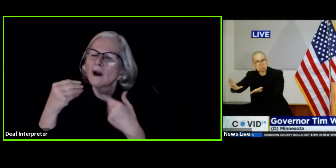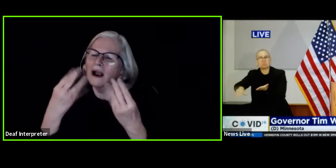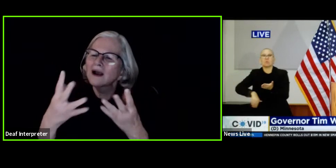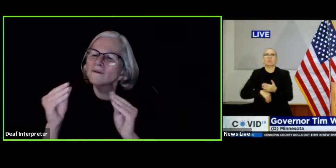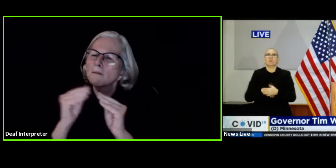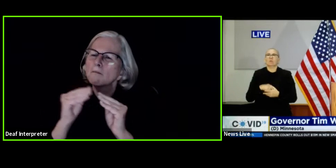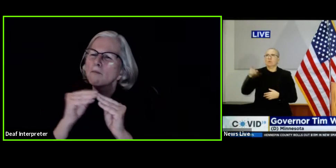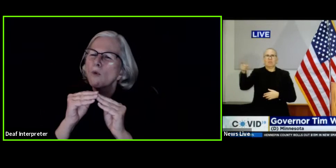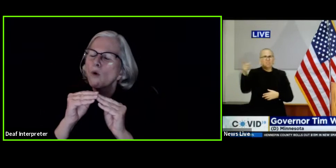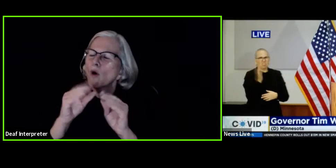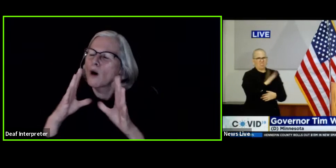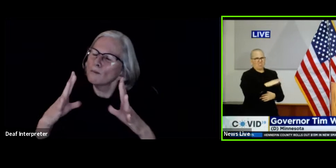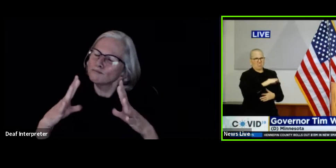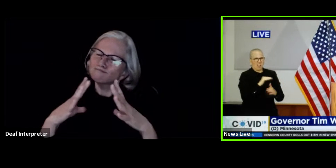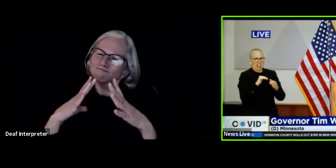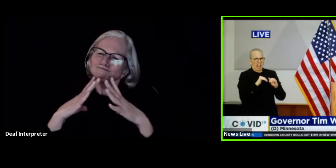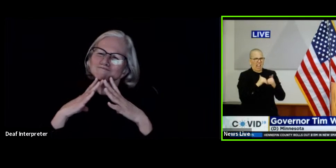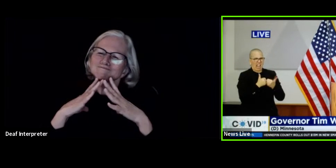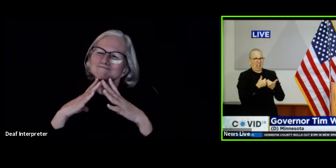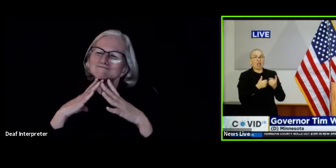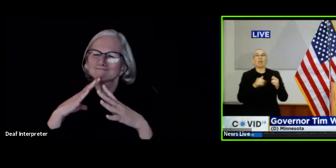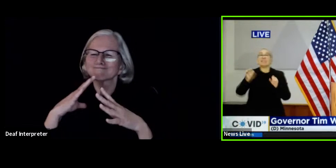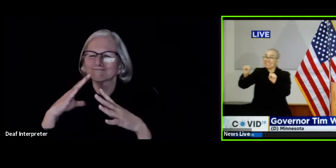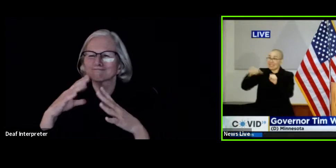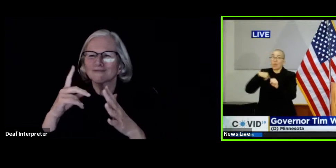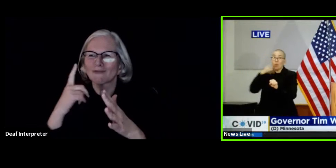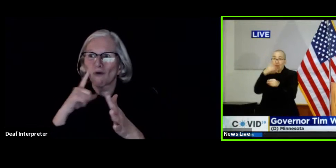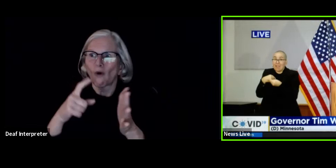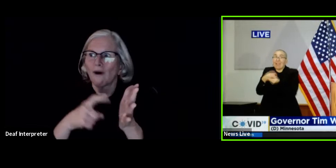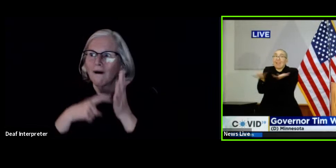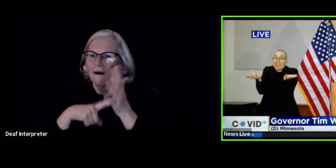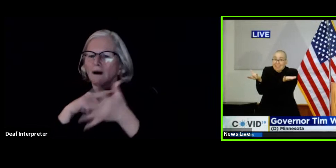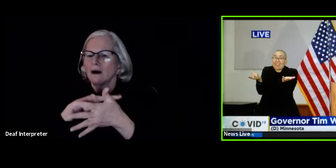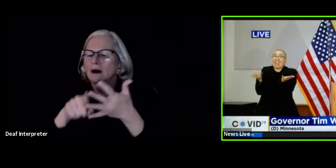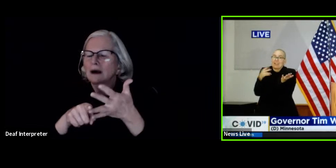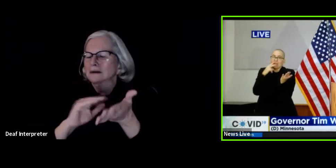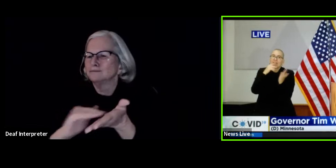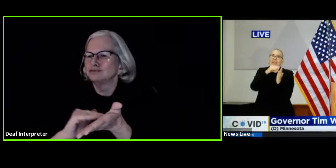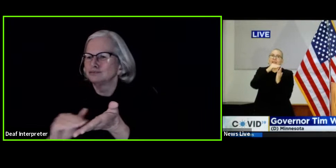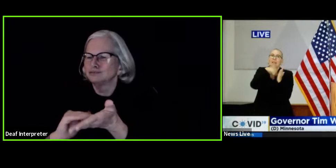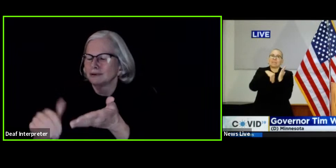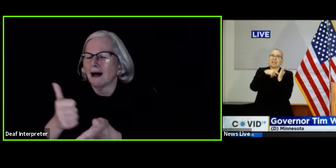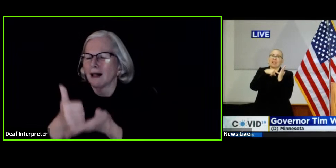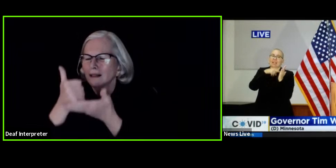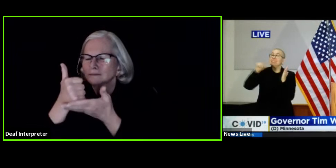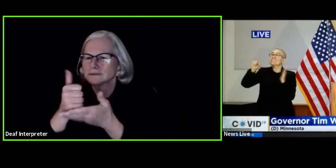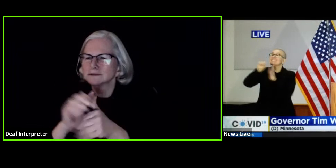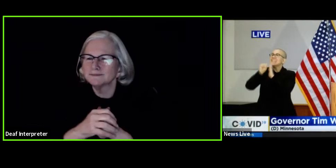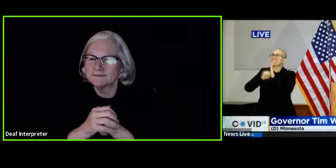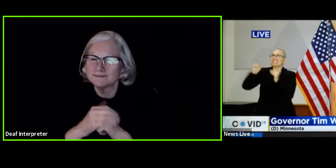THOSE ARE THINGS -- WE WILL PUT THAT OUT TOES THAT ARE THINGS THAT WE'RE LOOKING. I WOULD NOTE TO EVERYONE THAT THE BUDGET FORECAST